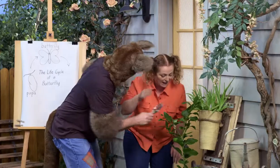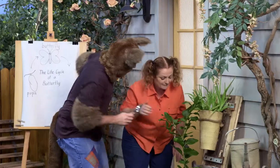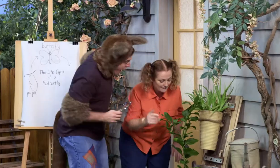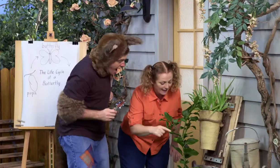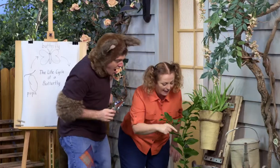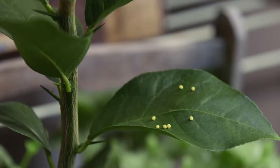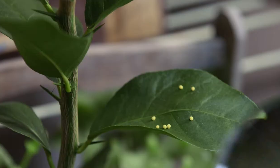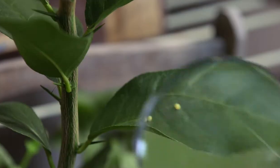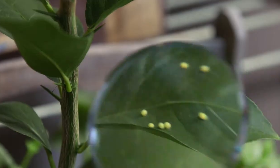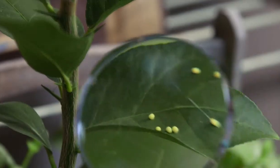Oh, look.